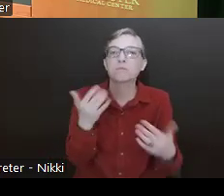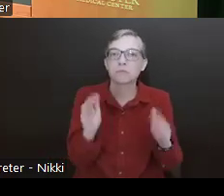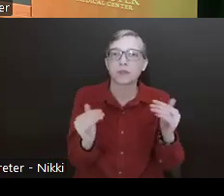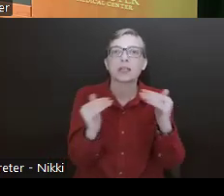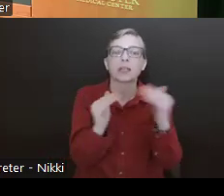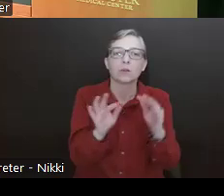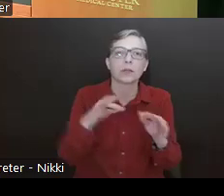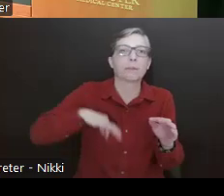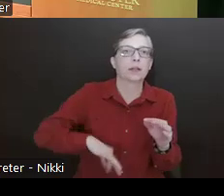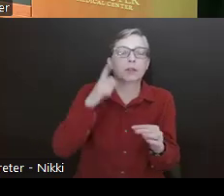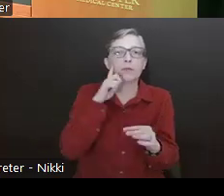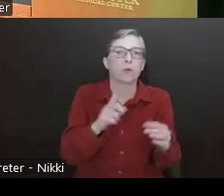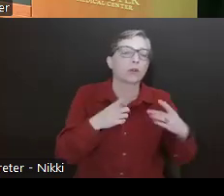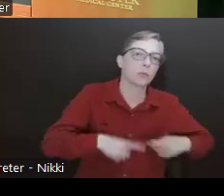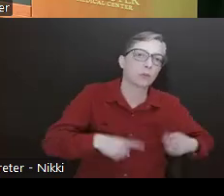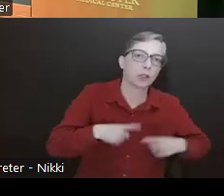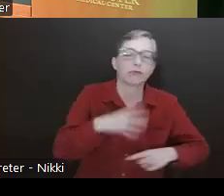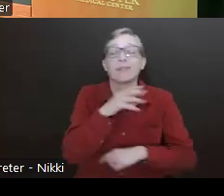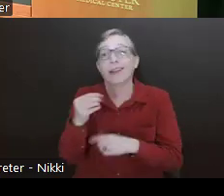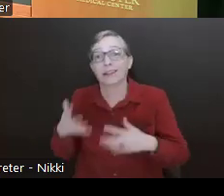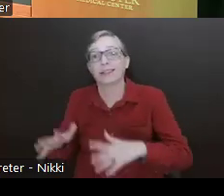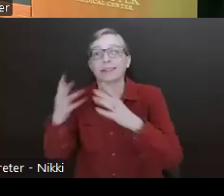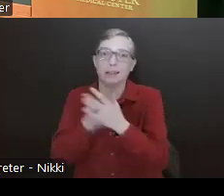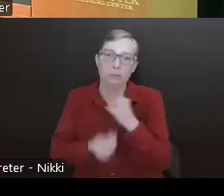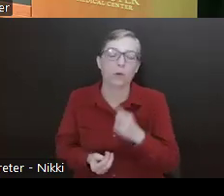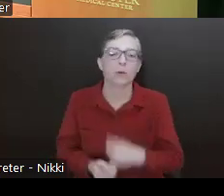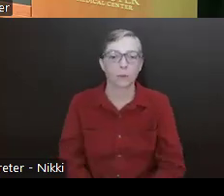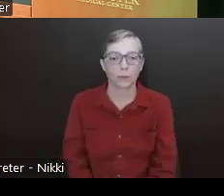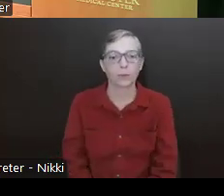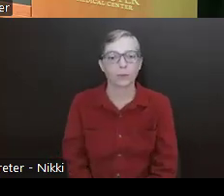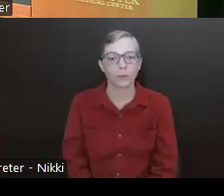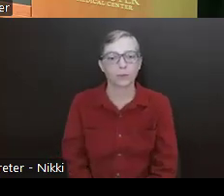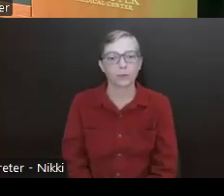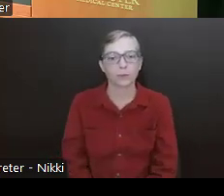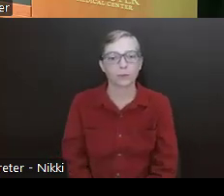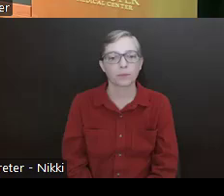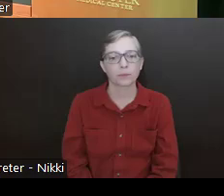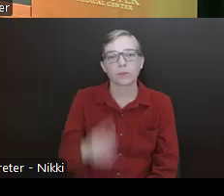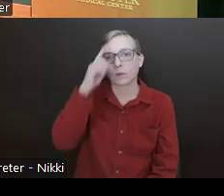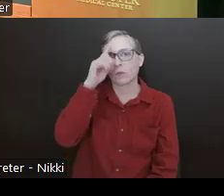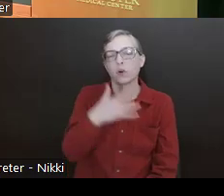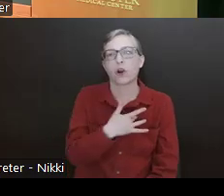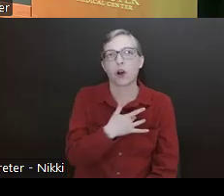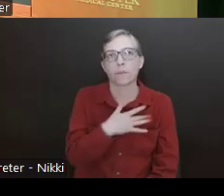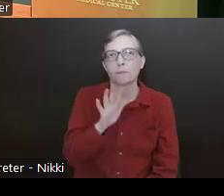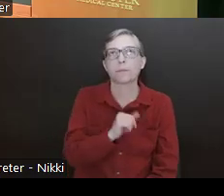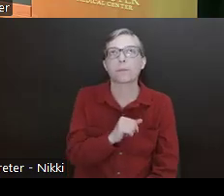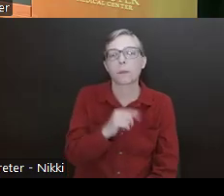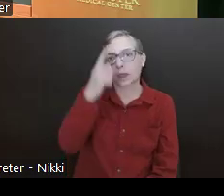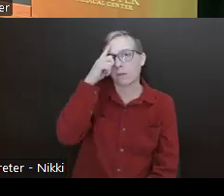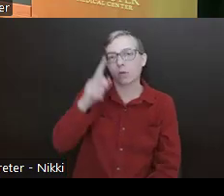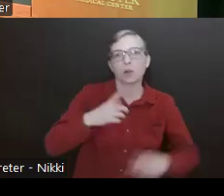anxiety now in terms of treatment of heart of uh depression in patients with heart failure